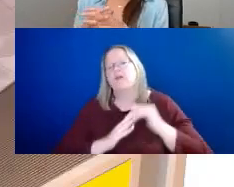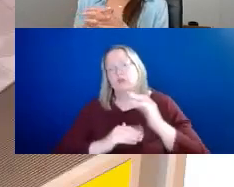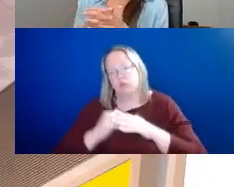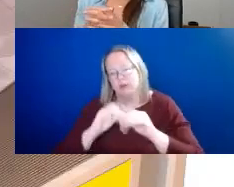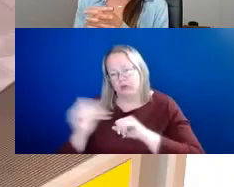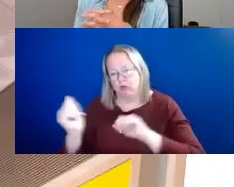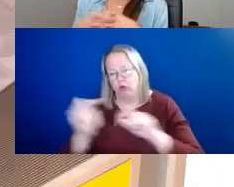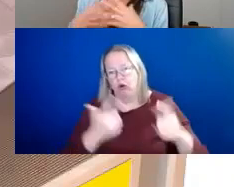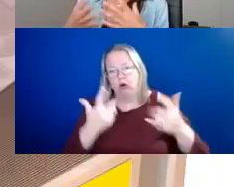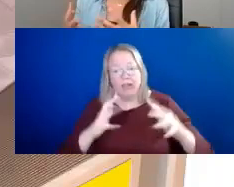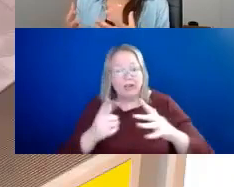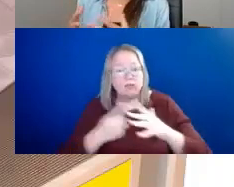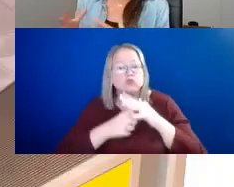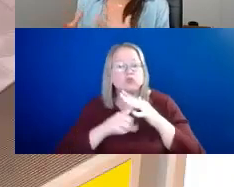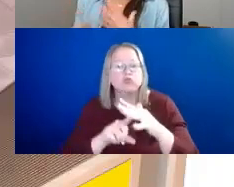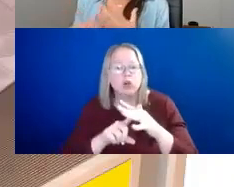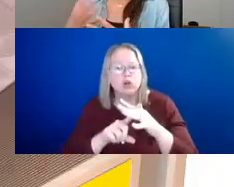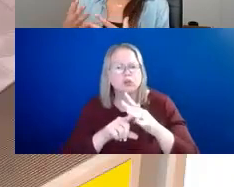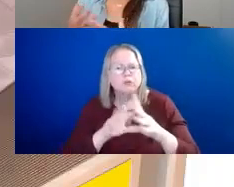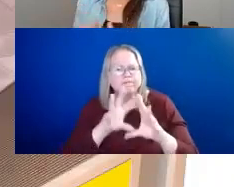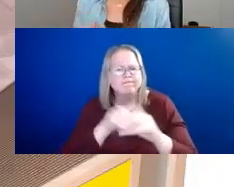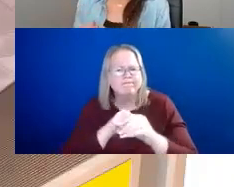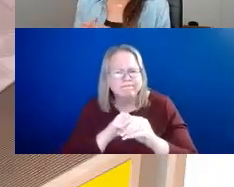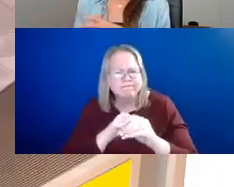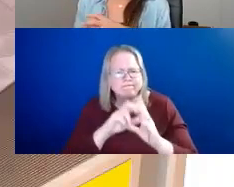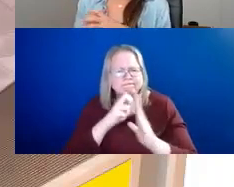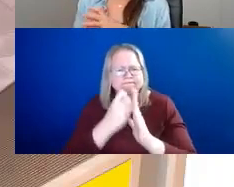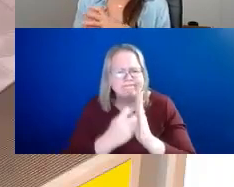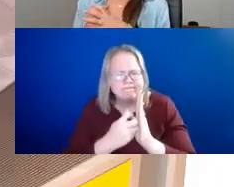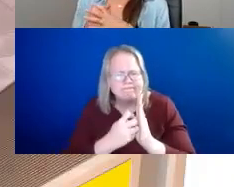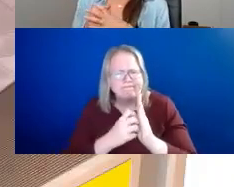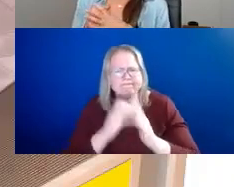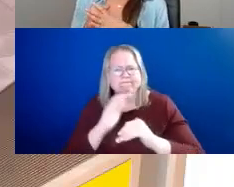12:54:54 start to get into it and get comfortable with sharing your screen.